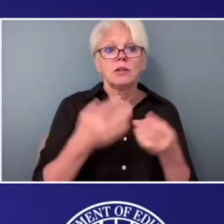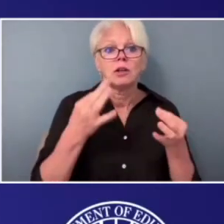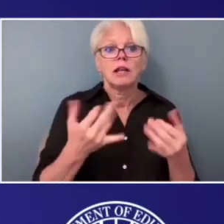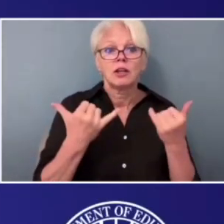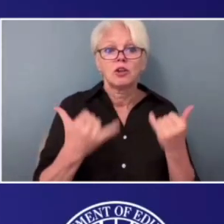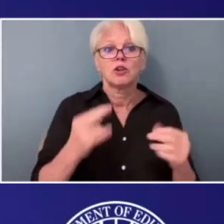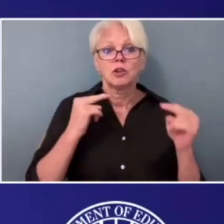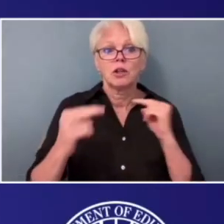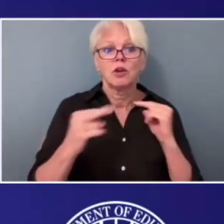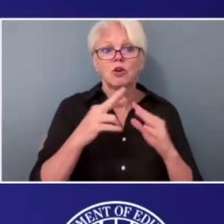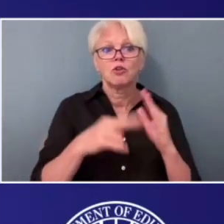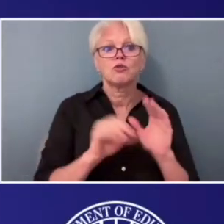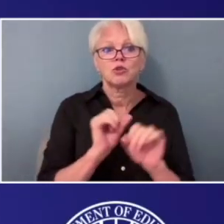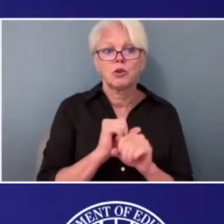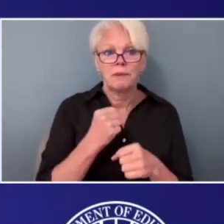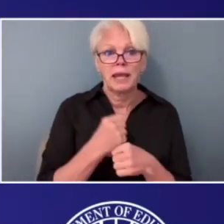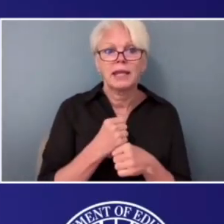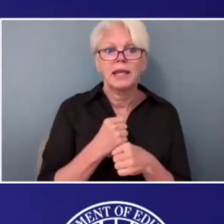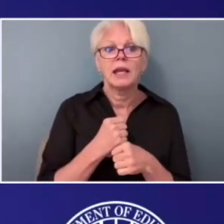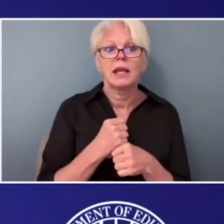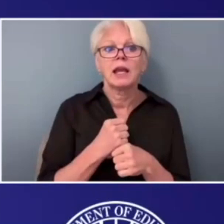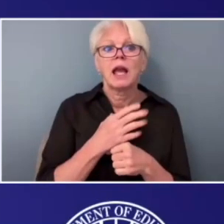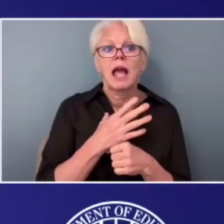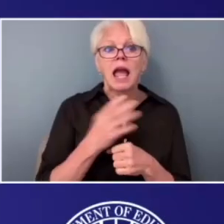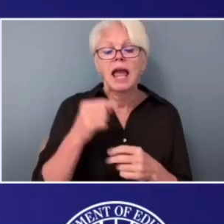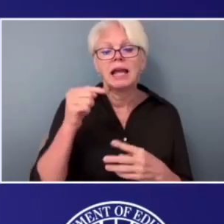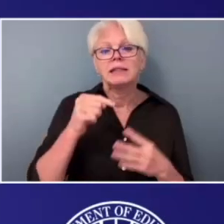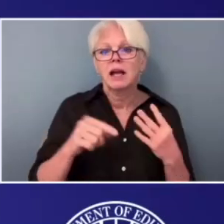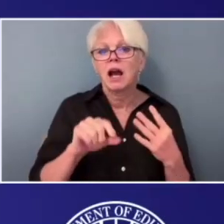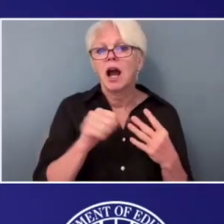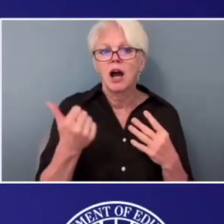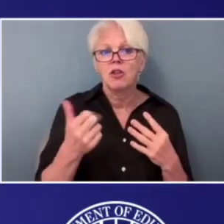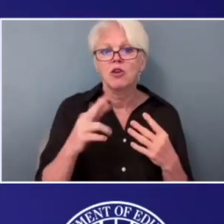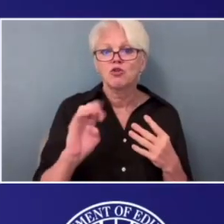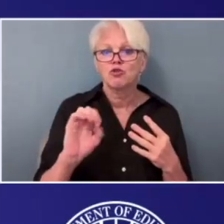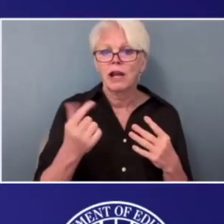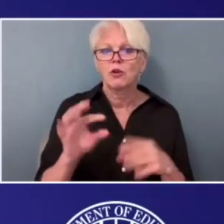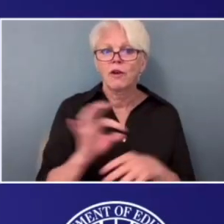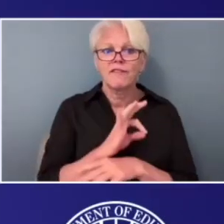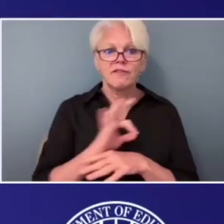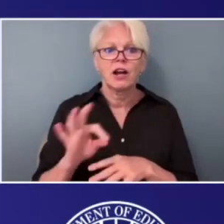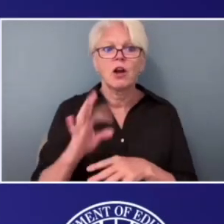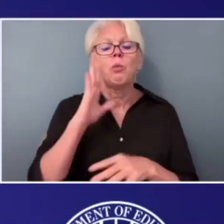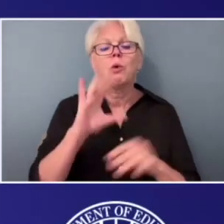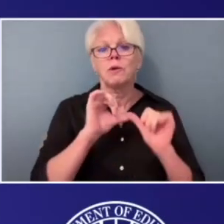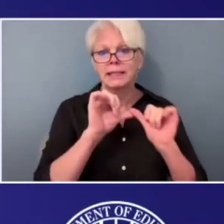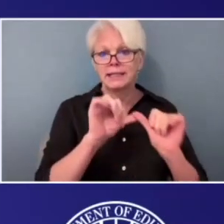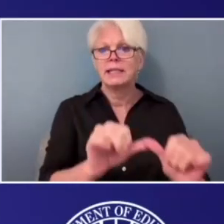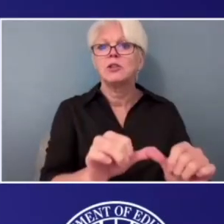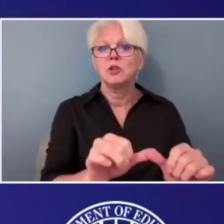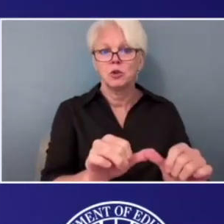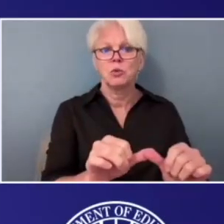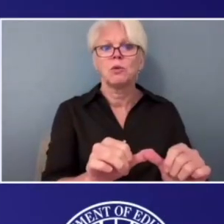rulemaking and certain other regulatory functions will continue in the event of a